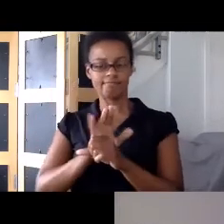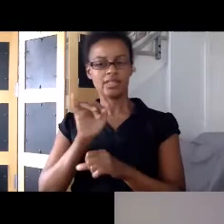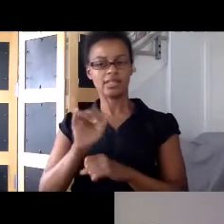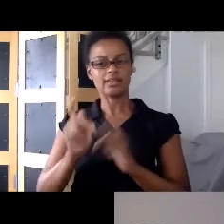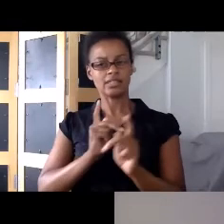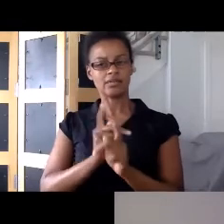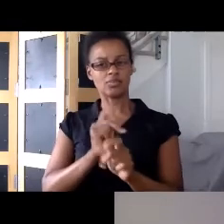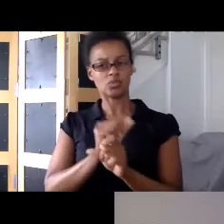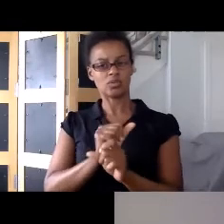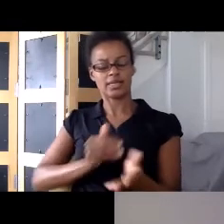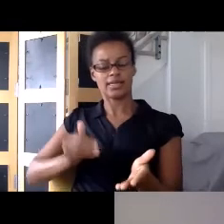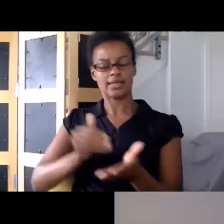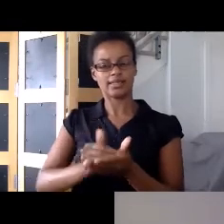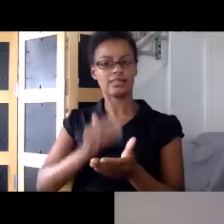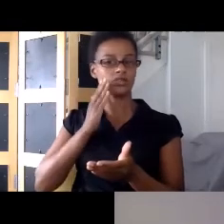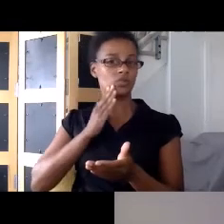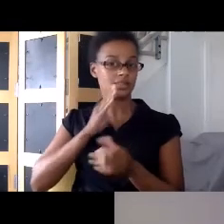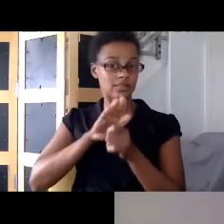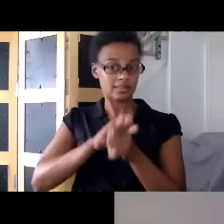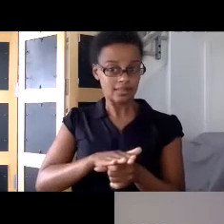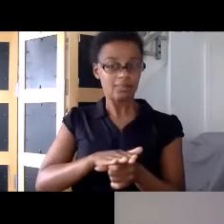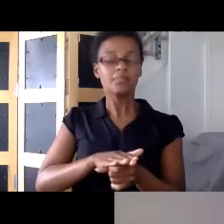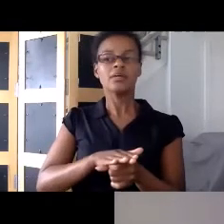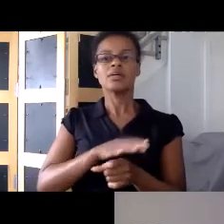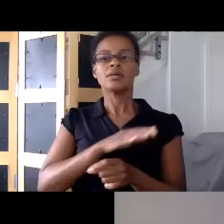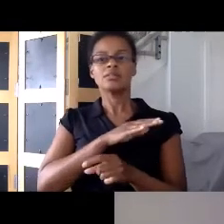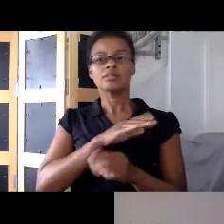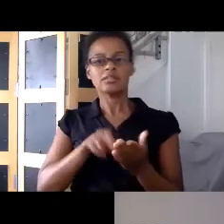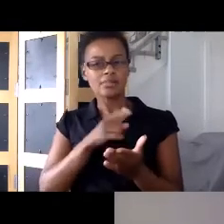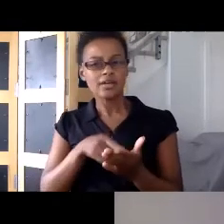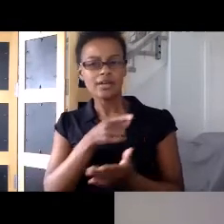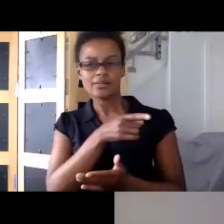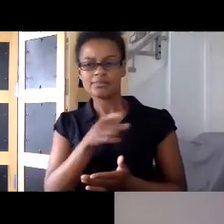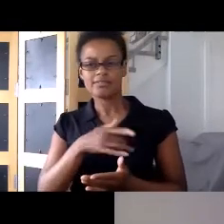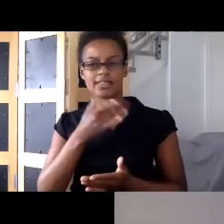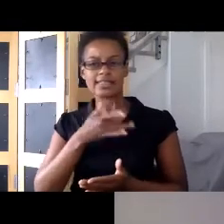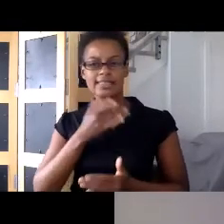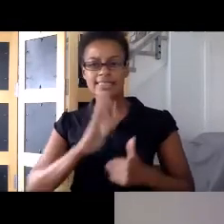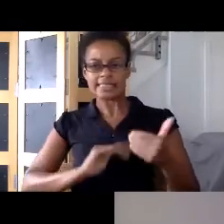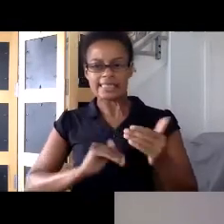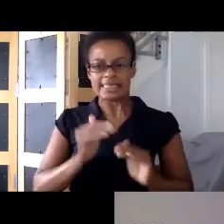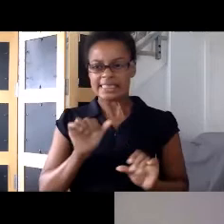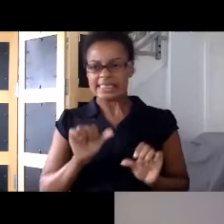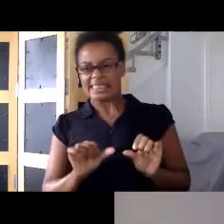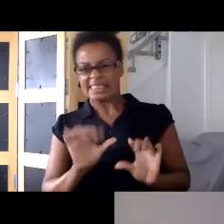the discomfort that folks might feel in this space to really guide us through that. So